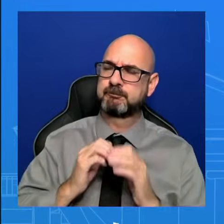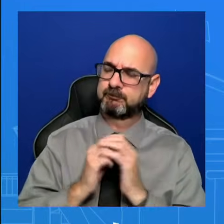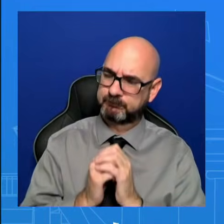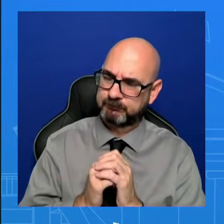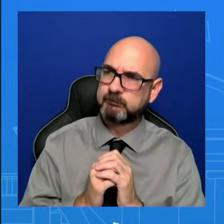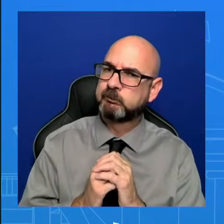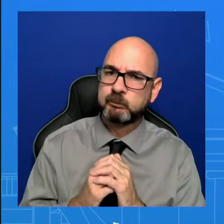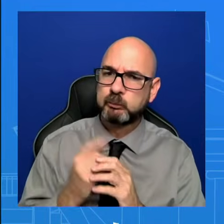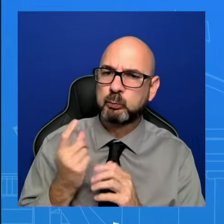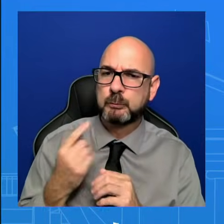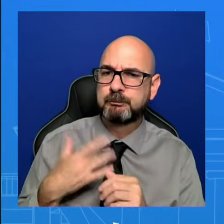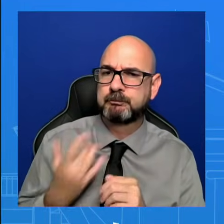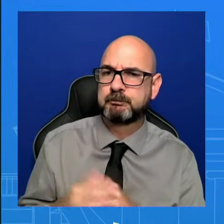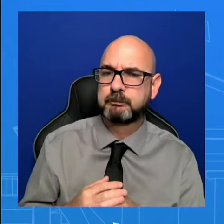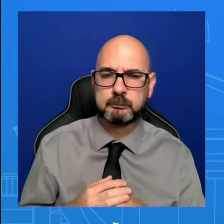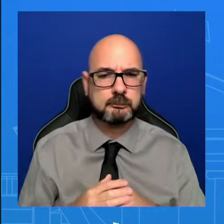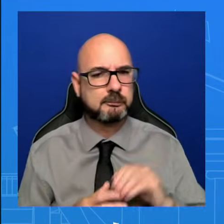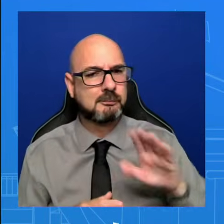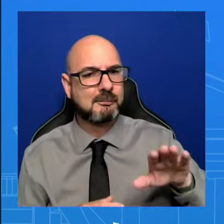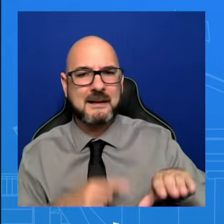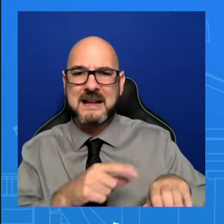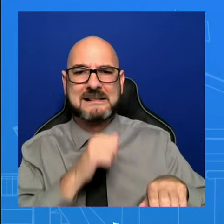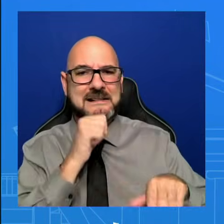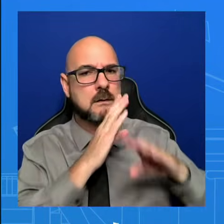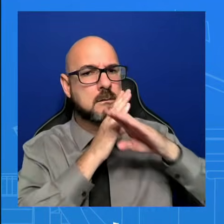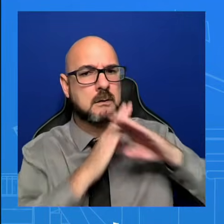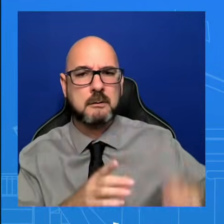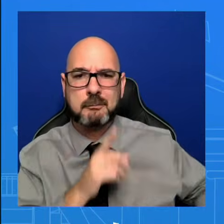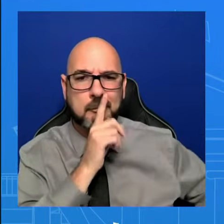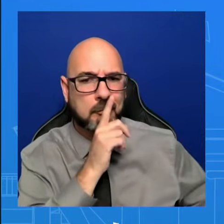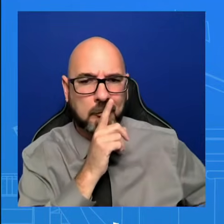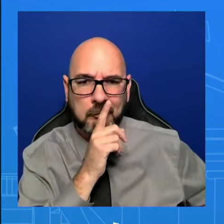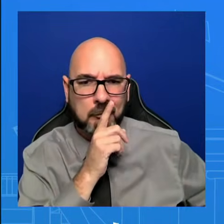when it comes to hate speech, antisemitism. He started -- The Press: He -- he has. Ms. Jean-Pierre: Wait.